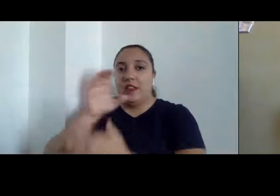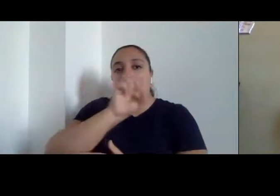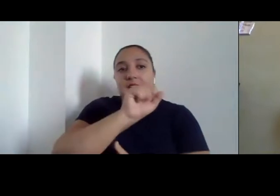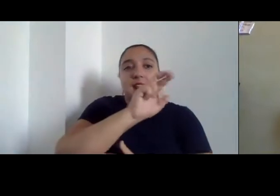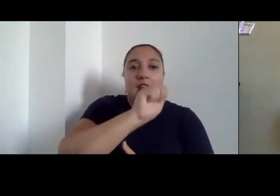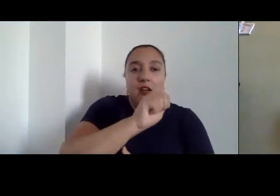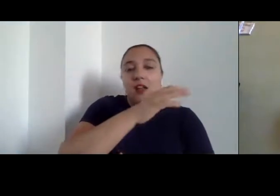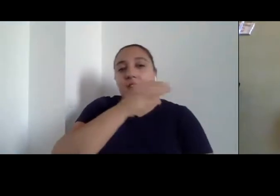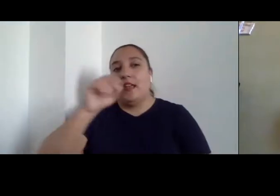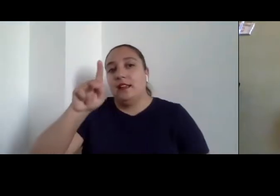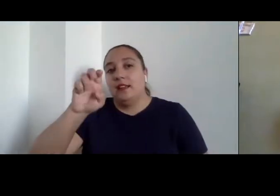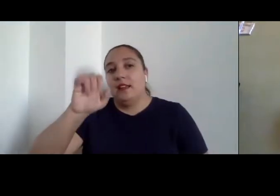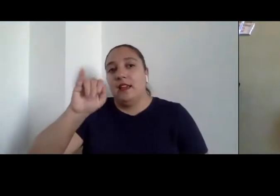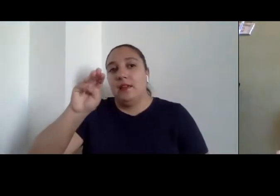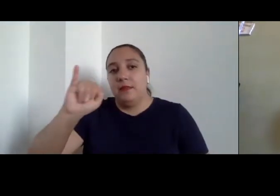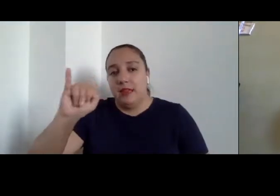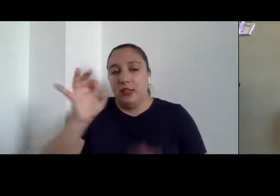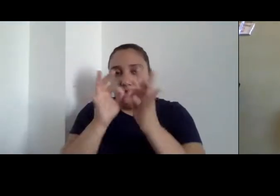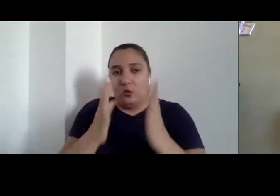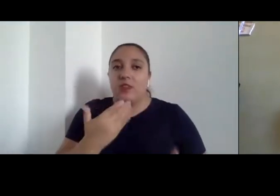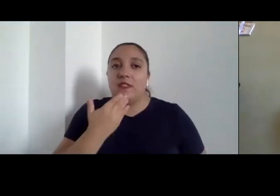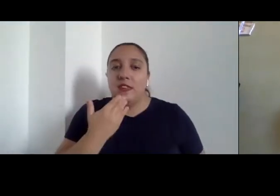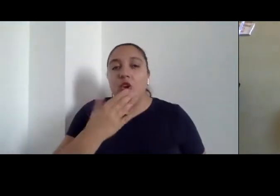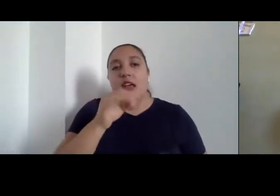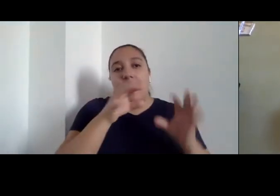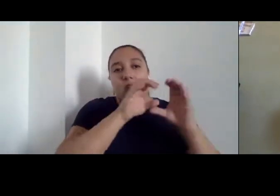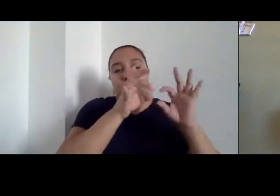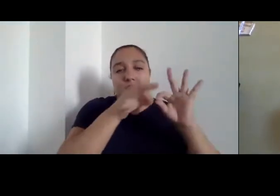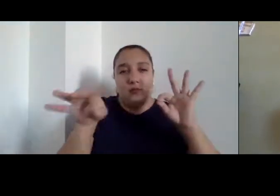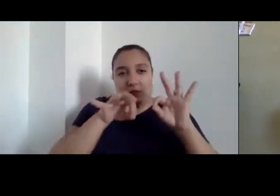and our closed Captioner from the Viscardi Center for their